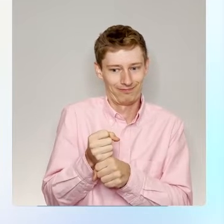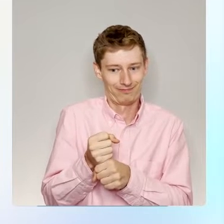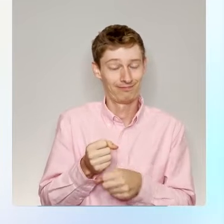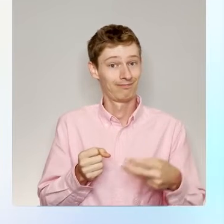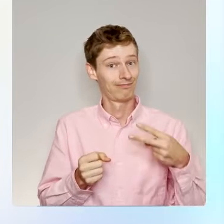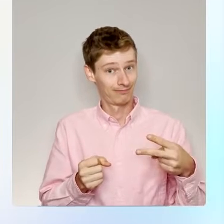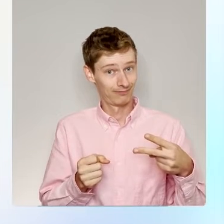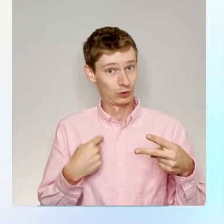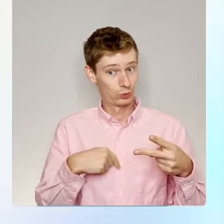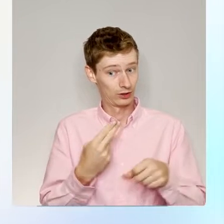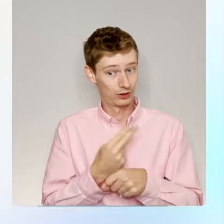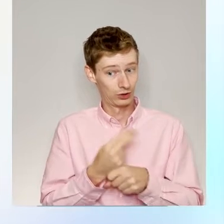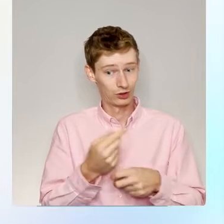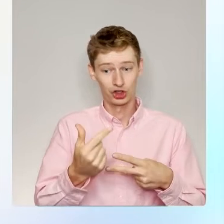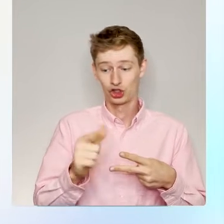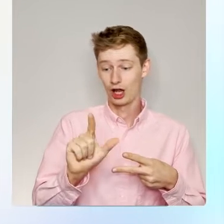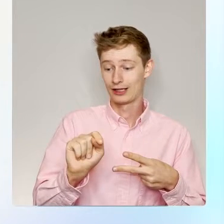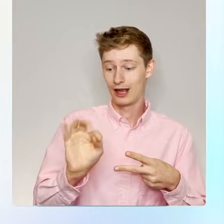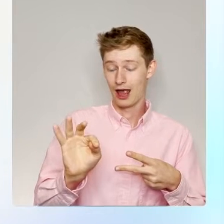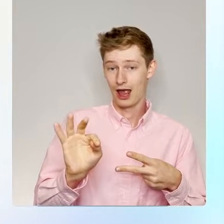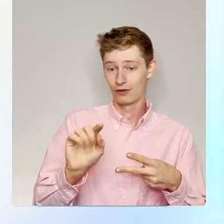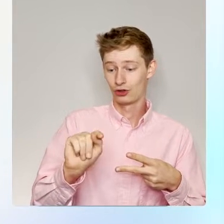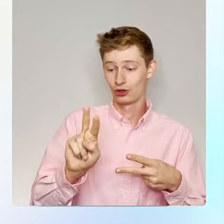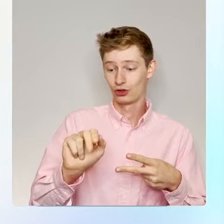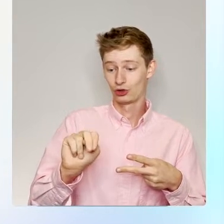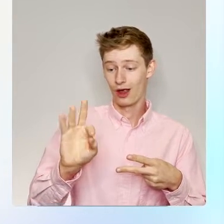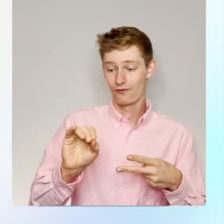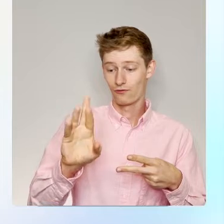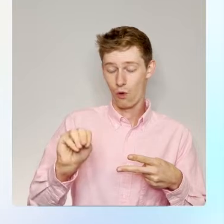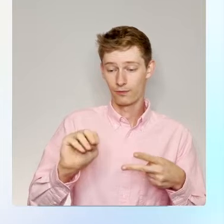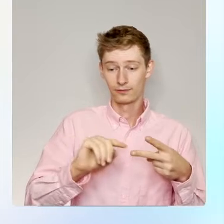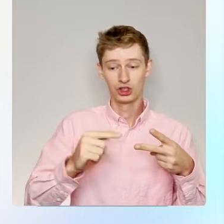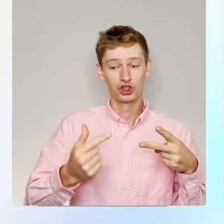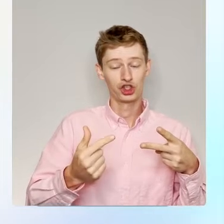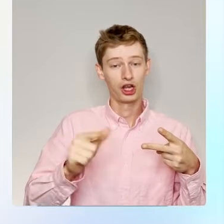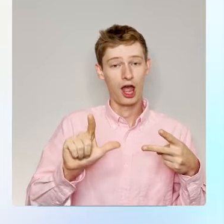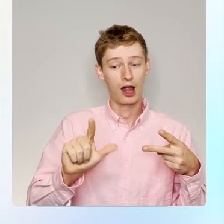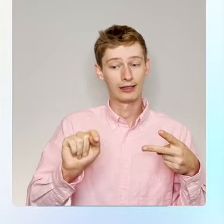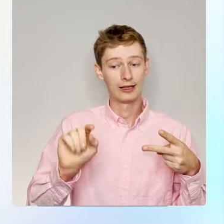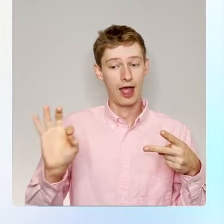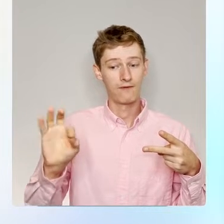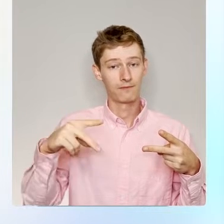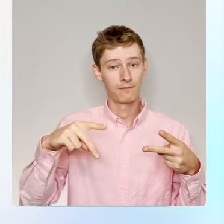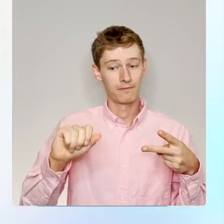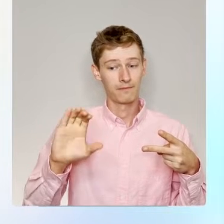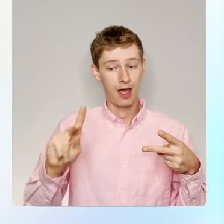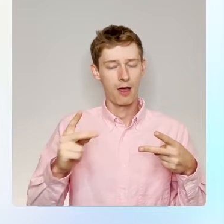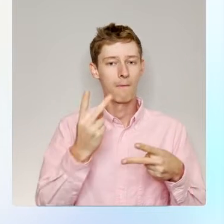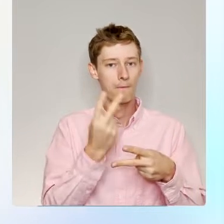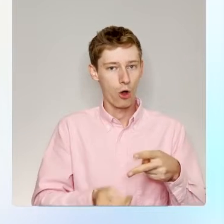We primarily used gltf-transform for Project Flowerbed, but they both support a wide variety of workflows.